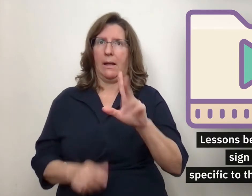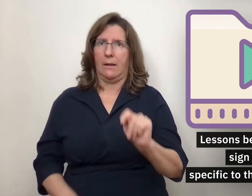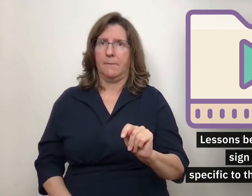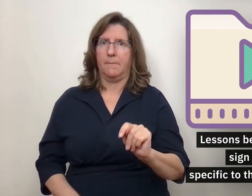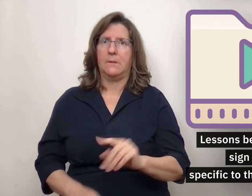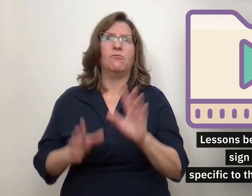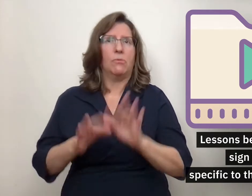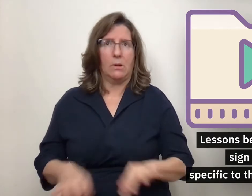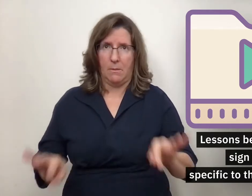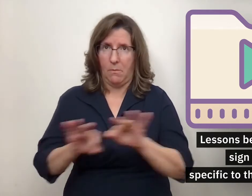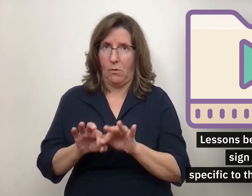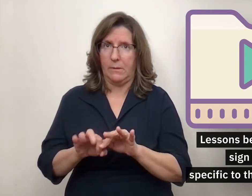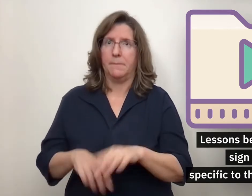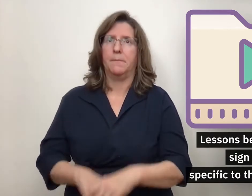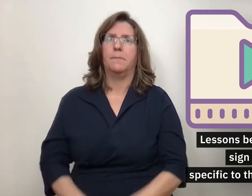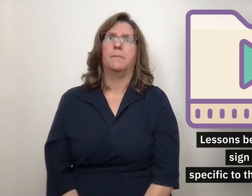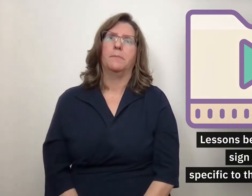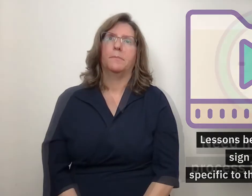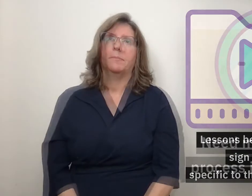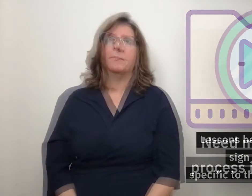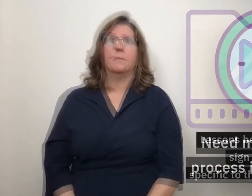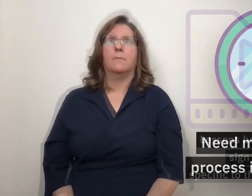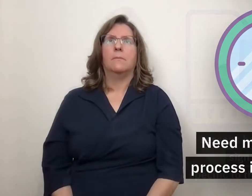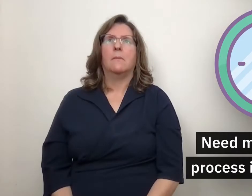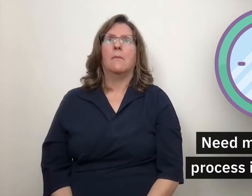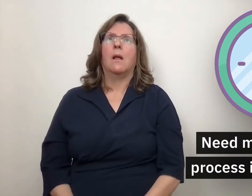Definitions of concepts must also be available in sign language.